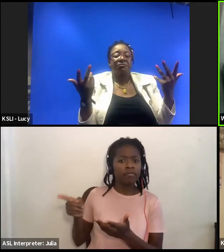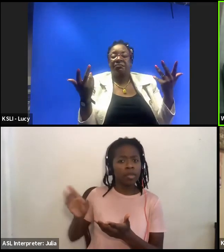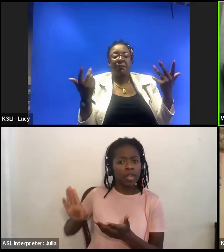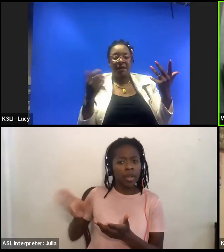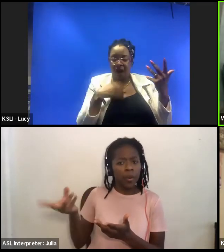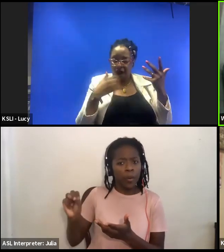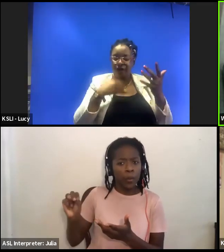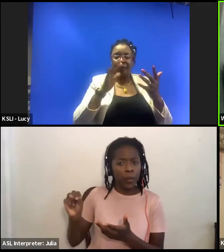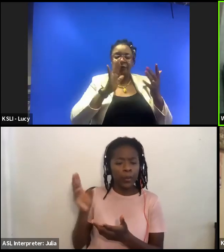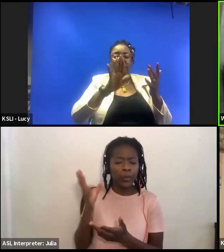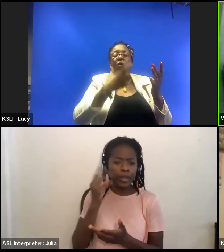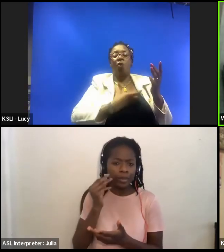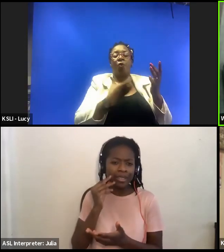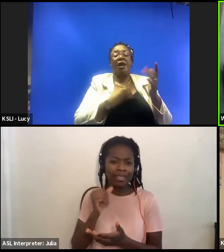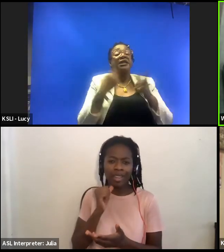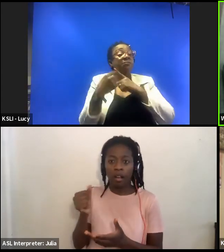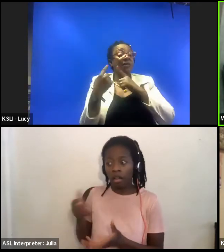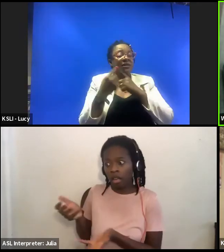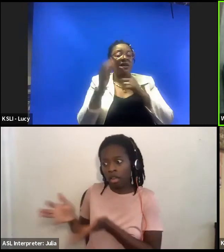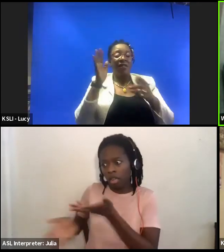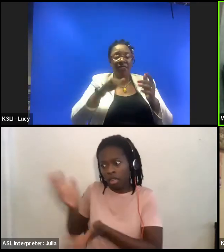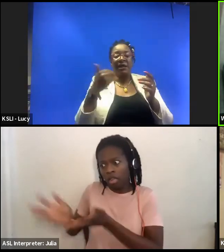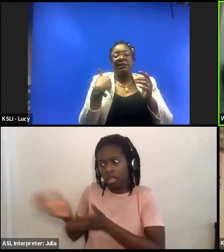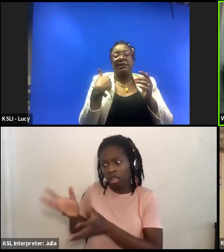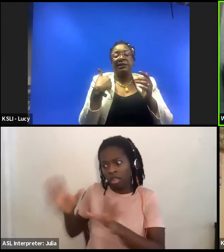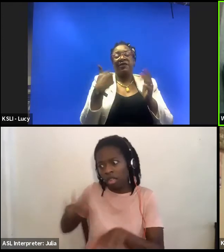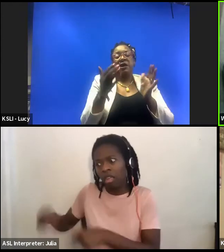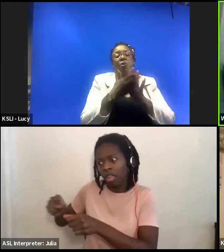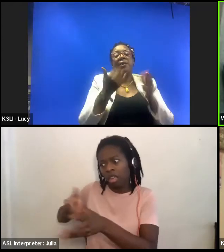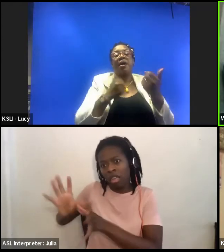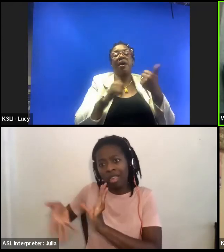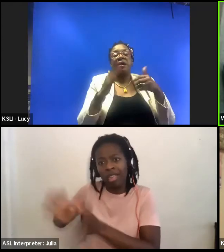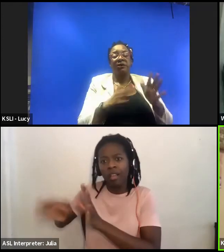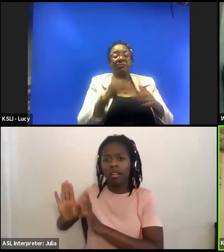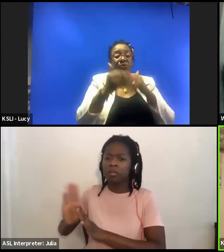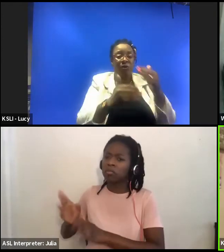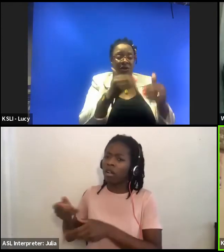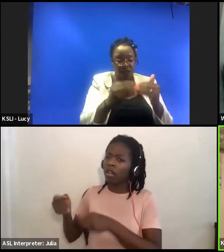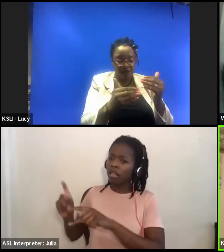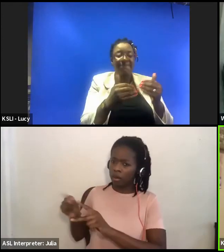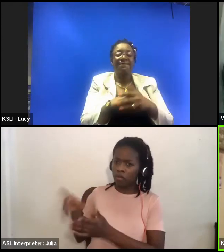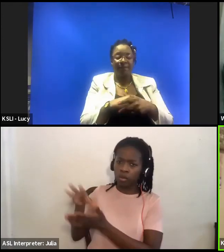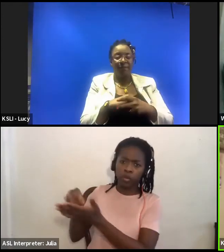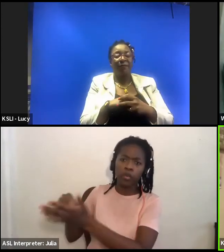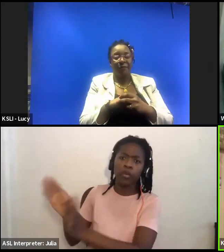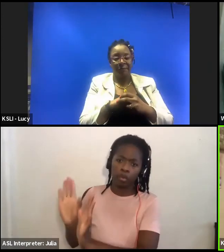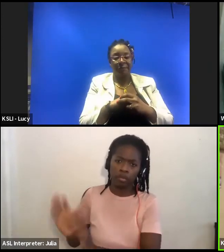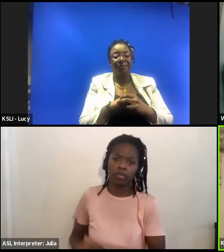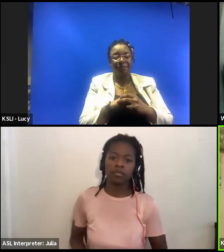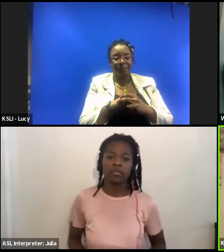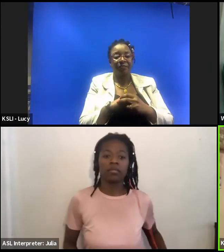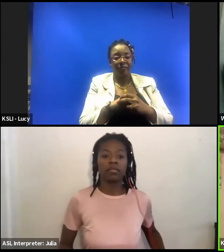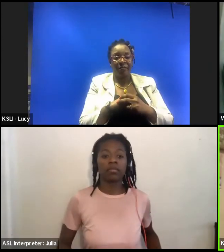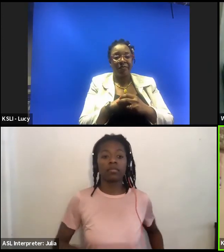as opposed to interfering with the actor's process. Yeah. I mean, what I hear you saying really